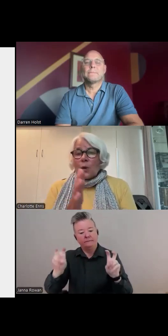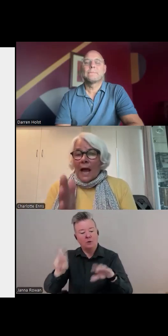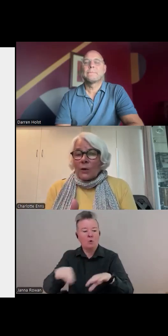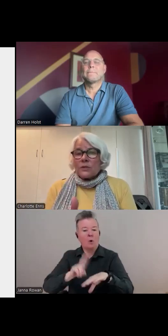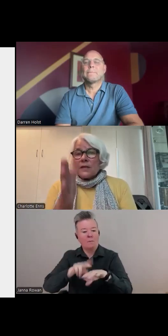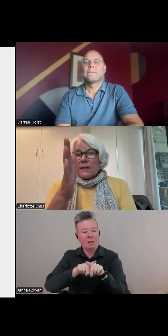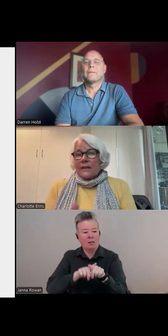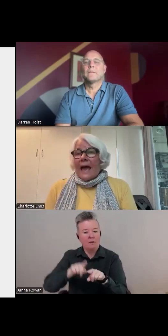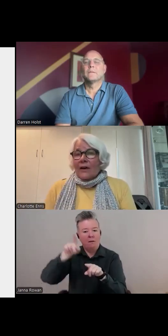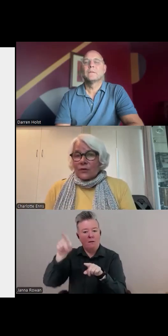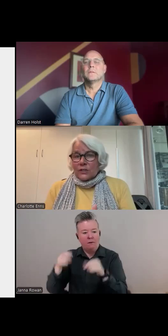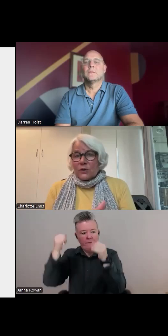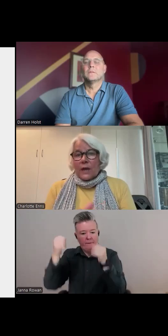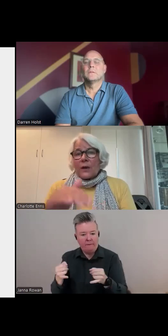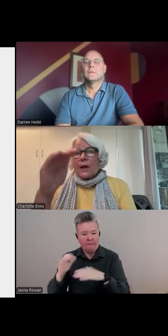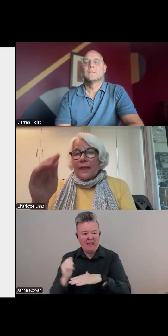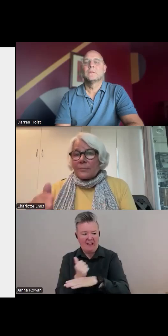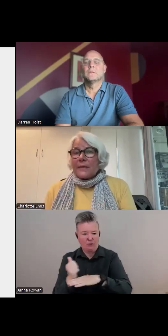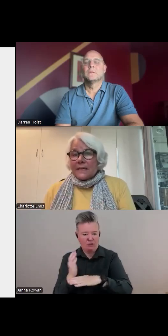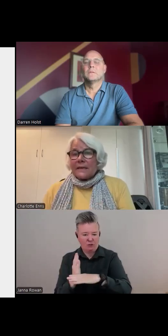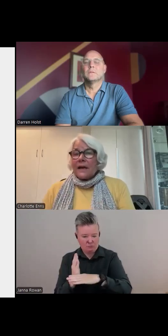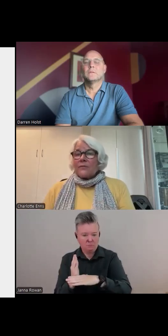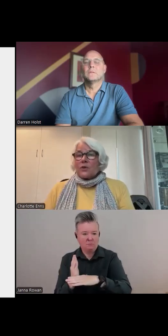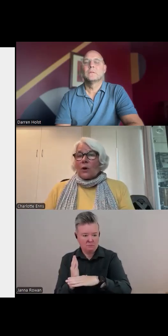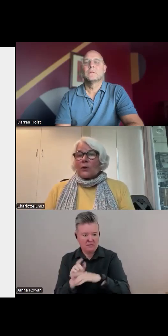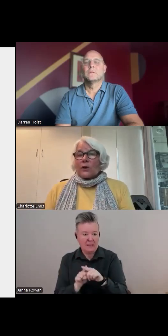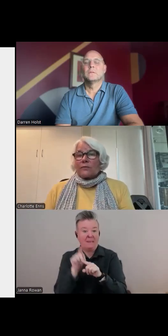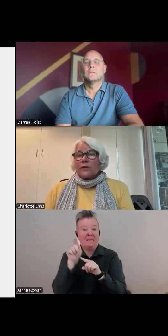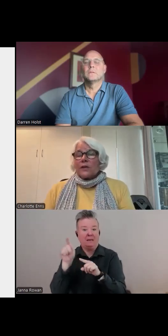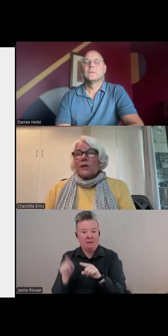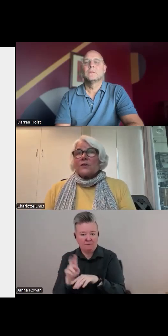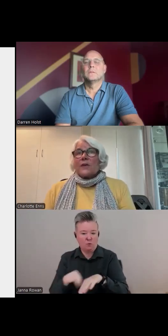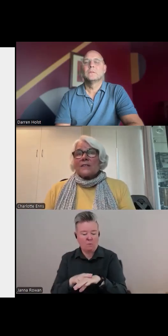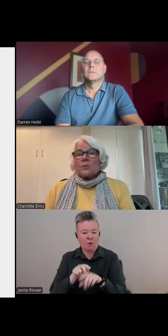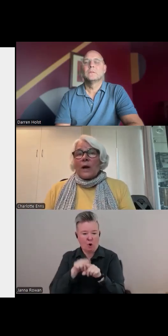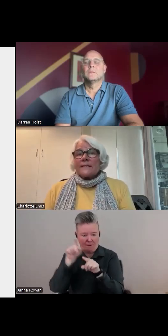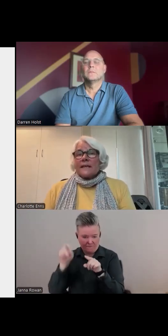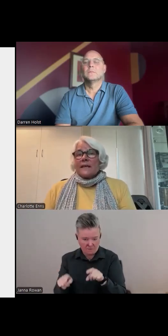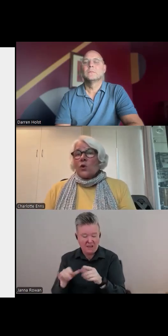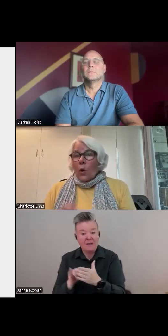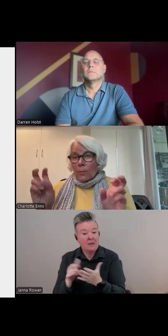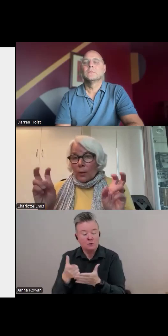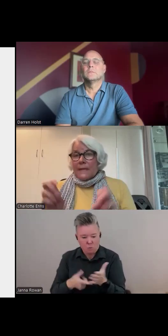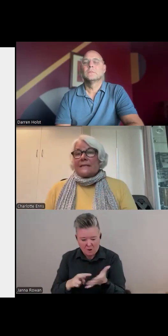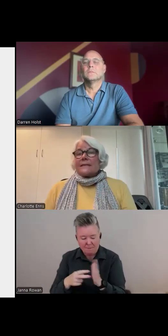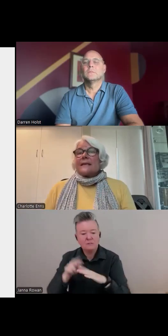around the average. Okay. Around that peak of the normal curve. So that's what normal means,